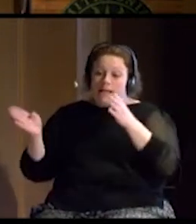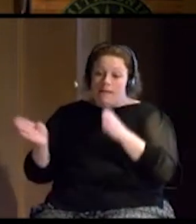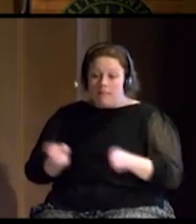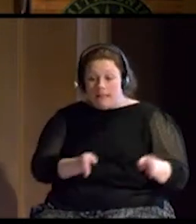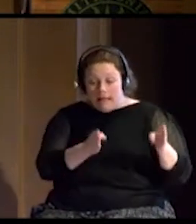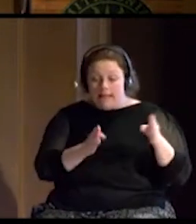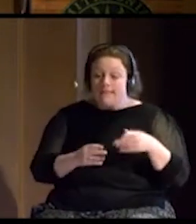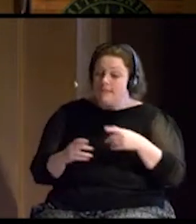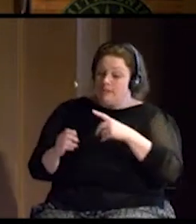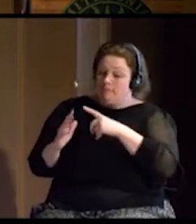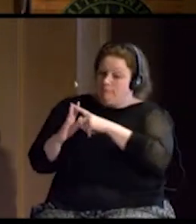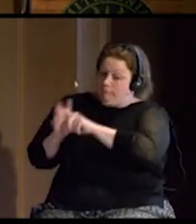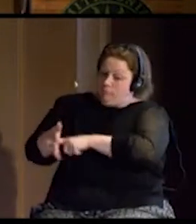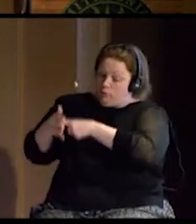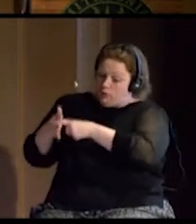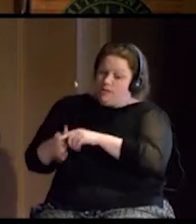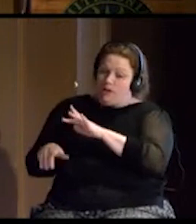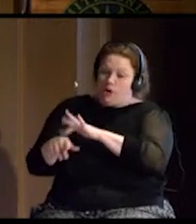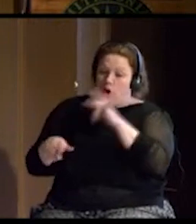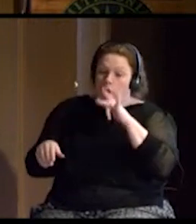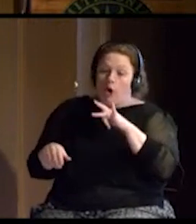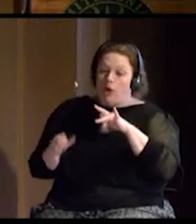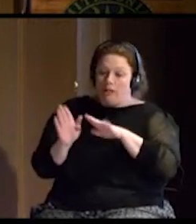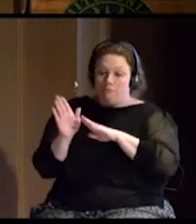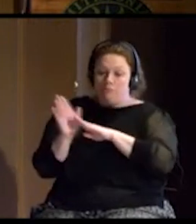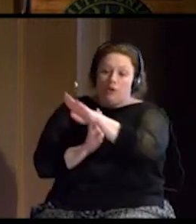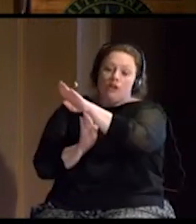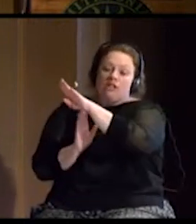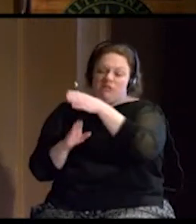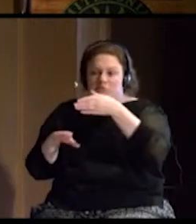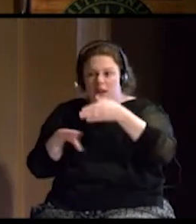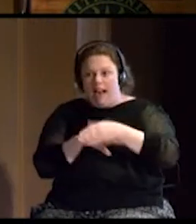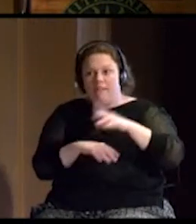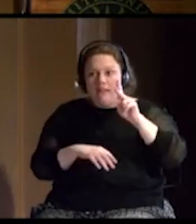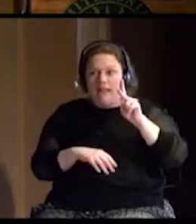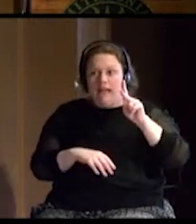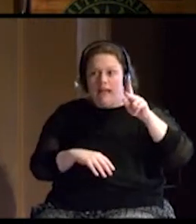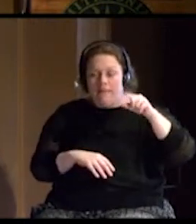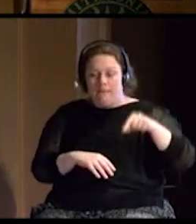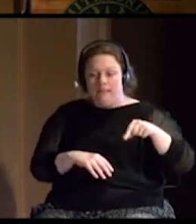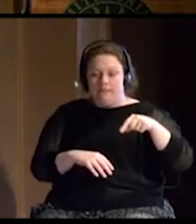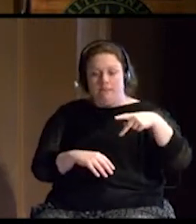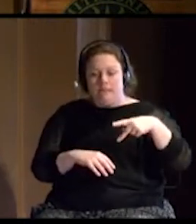shortly after the K-Pg mass extinction. And extinction of competitors ultimately